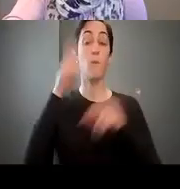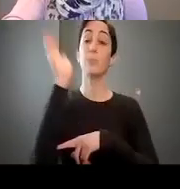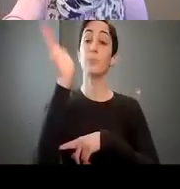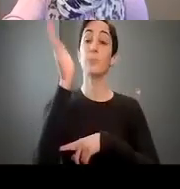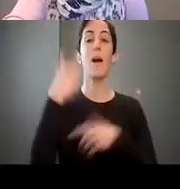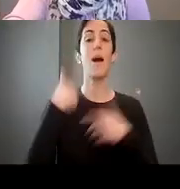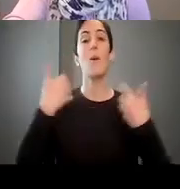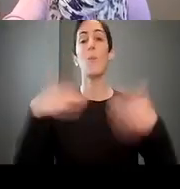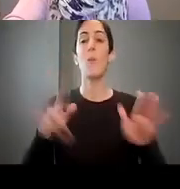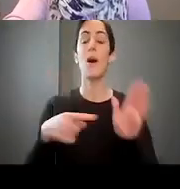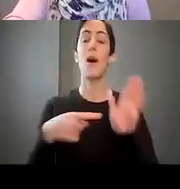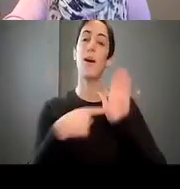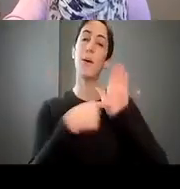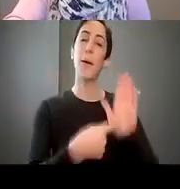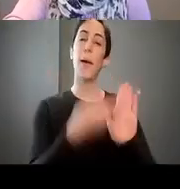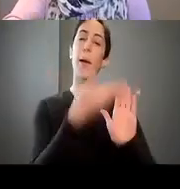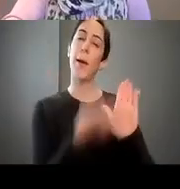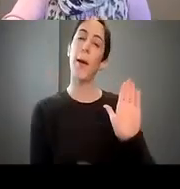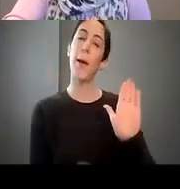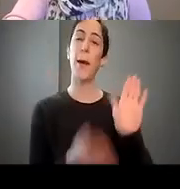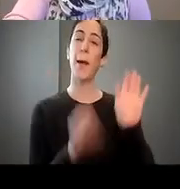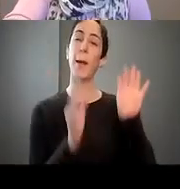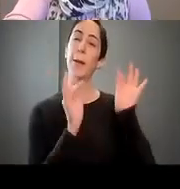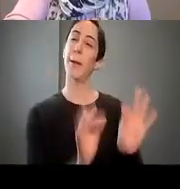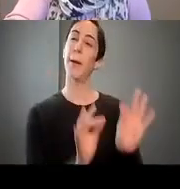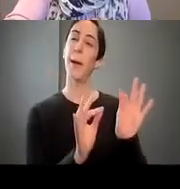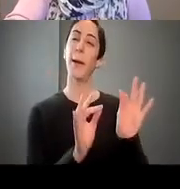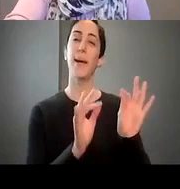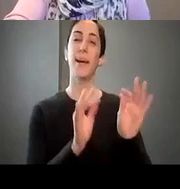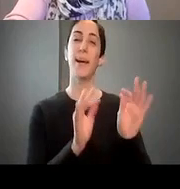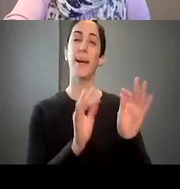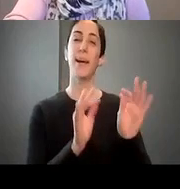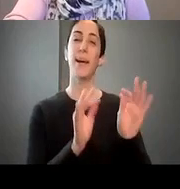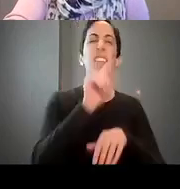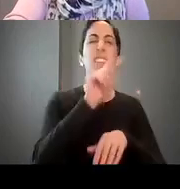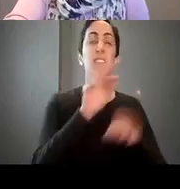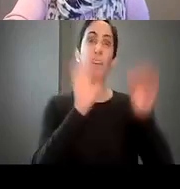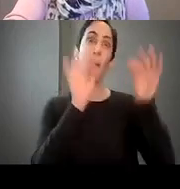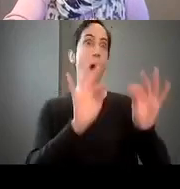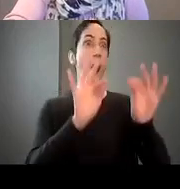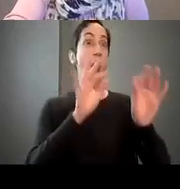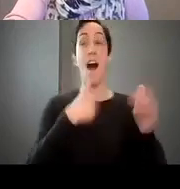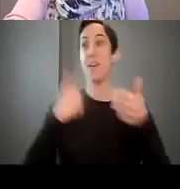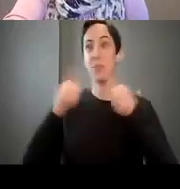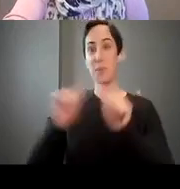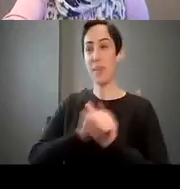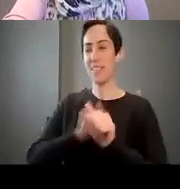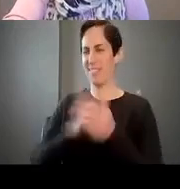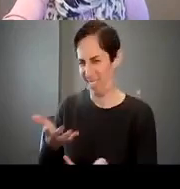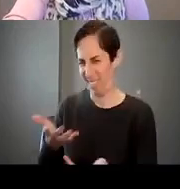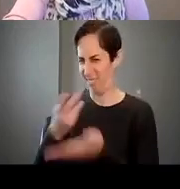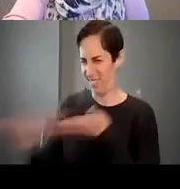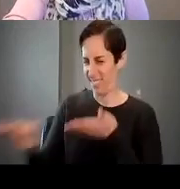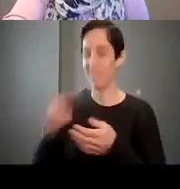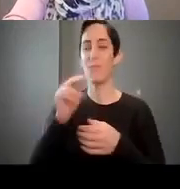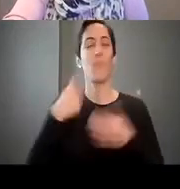like wait this doesn't really work at get them and bring them home and you're all. But things that hopefully will be like wait this doesn't really work at practical tips and maybe even reminders all. But things that hopefully will be about how to... practical tips and maybe even reminders